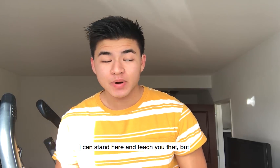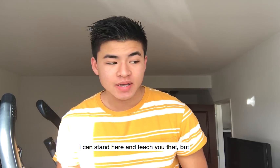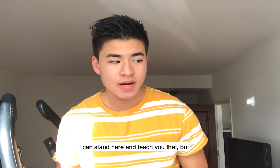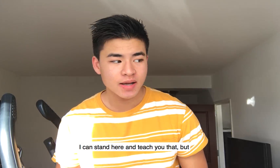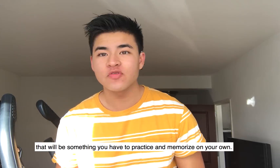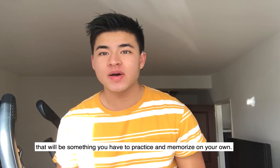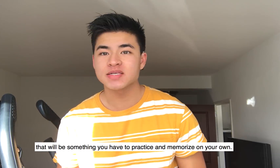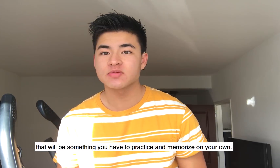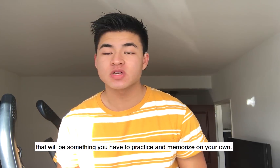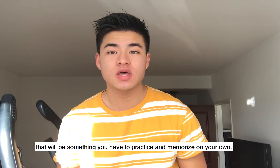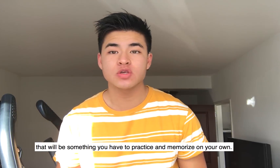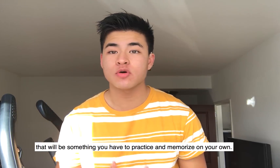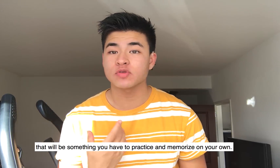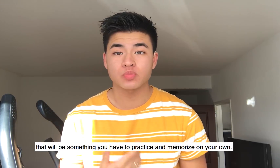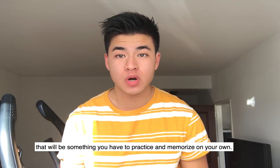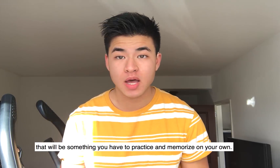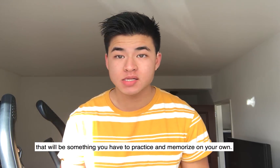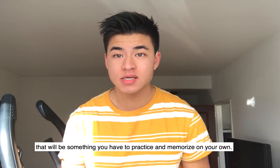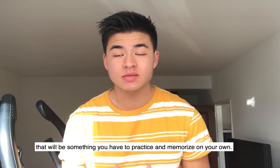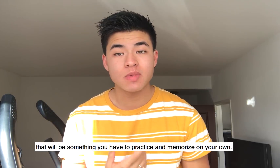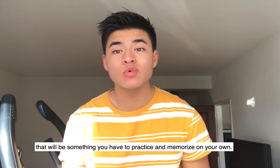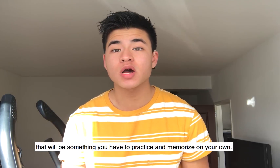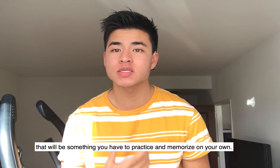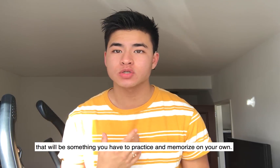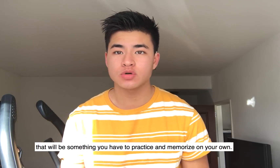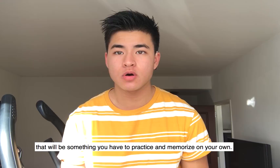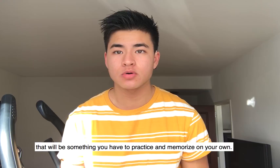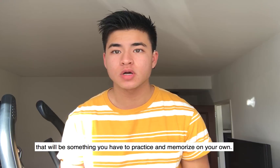But the alphabet is something that you have to practice and memorize on your own